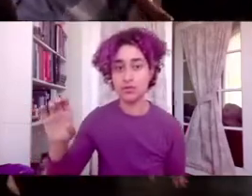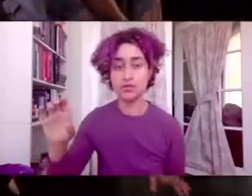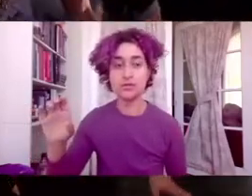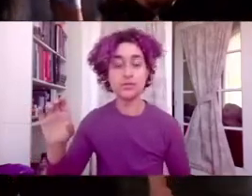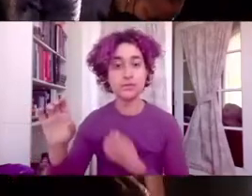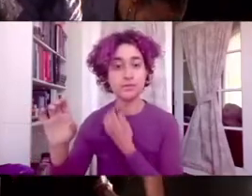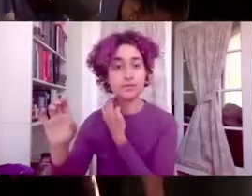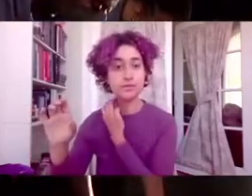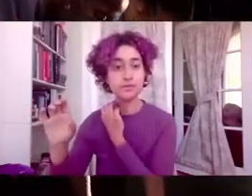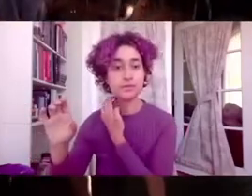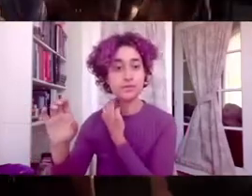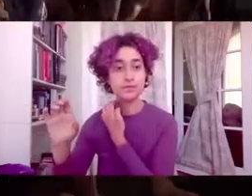Catherine Donald,